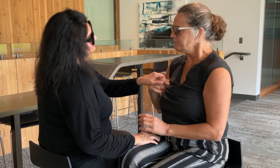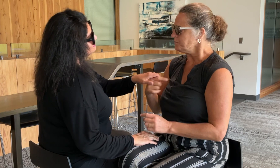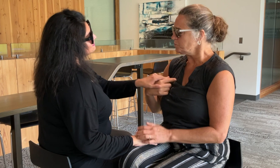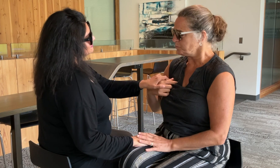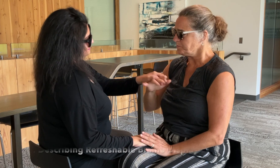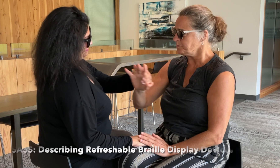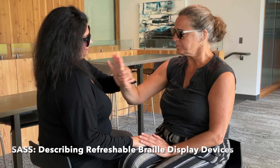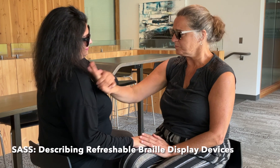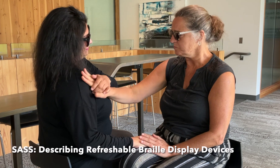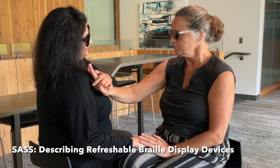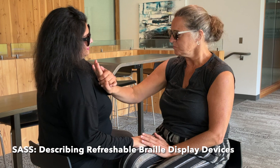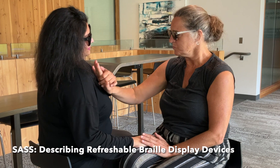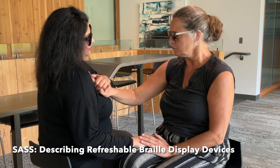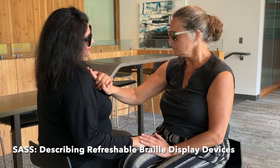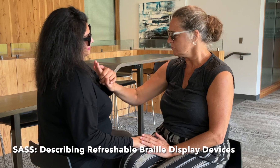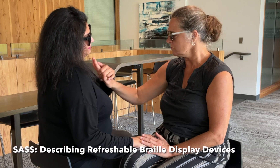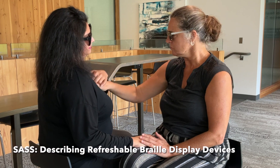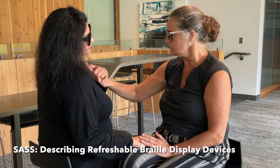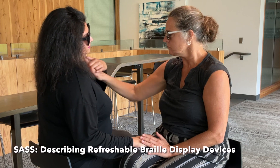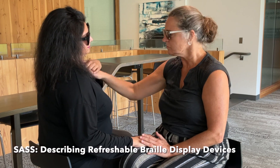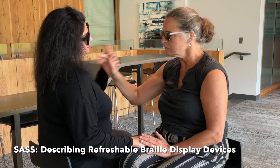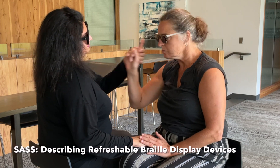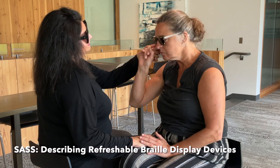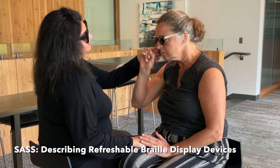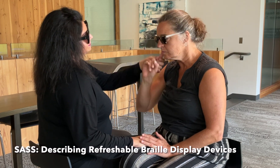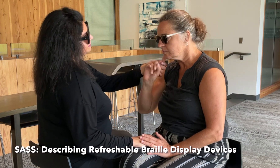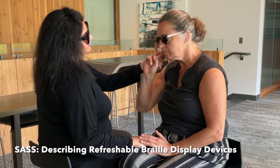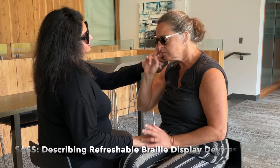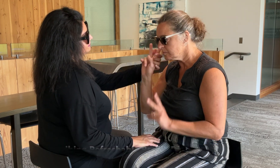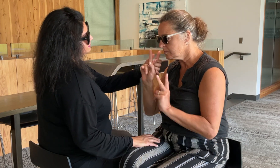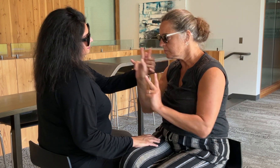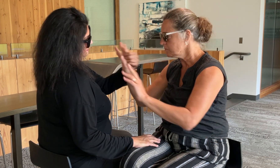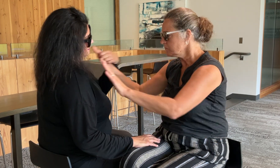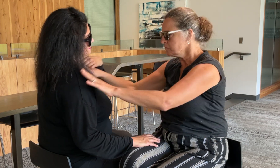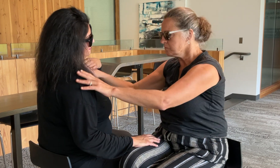SASS, describing refreshable Braille display devices.